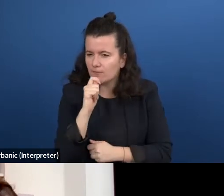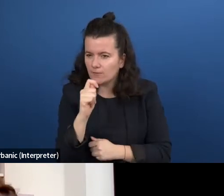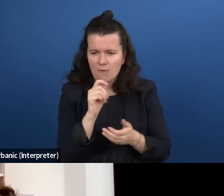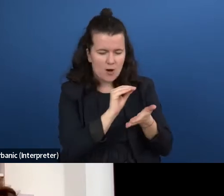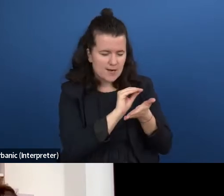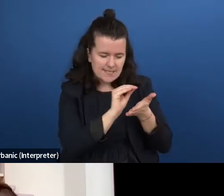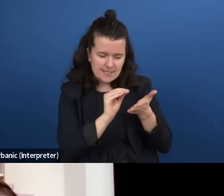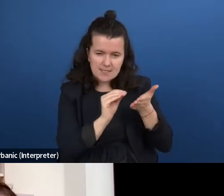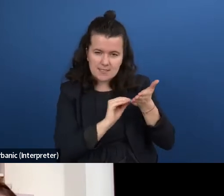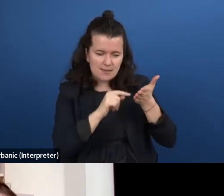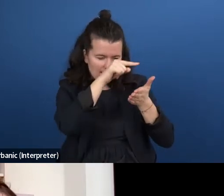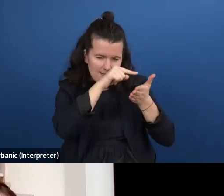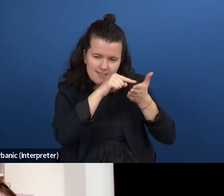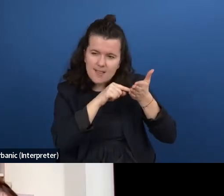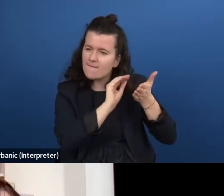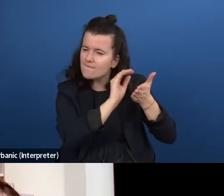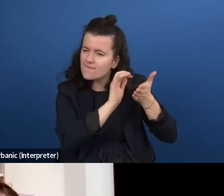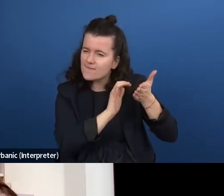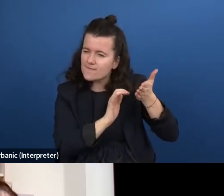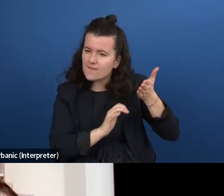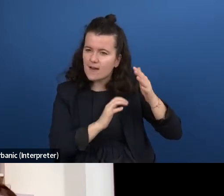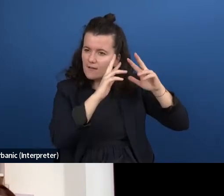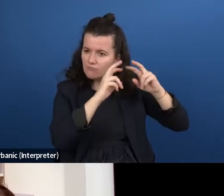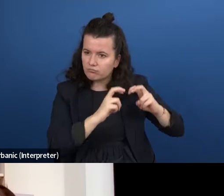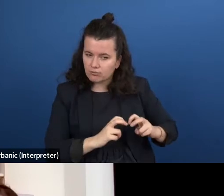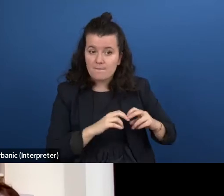Although we were aware of the fact there is not a lot of data.